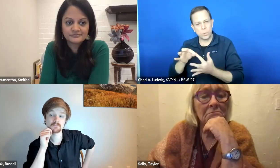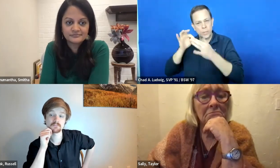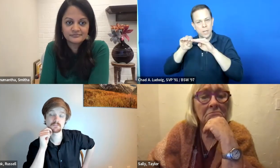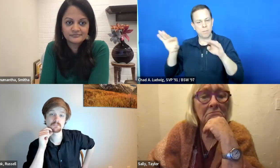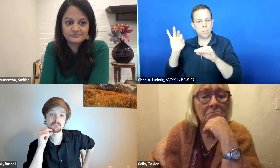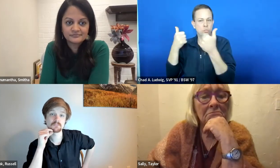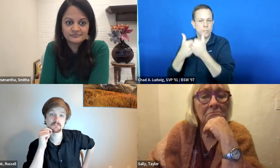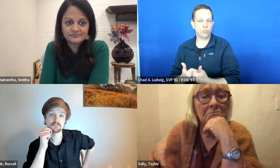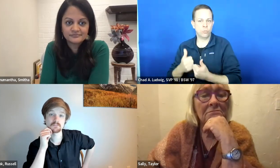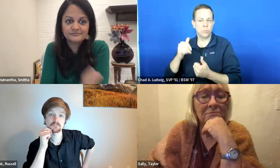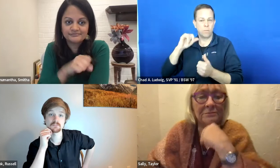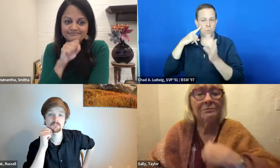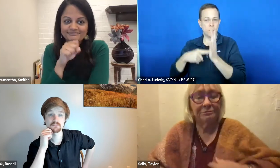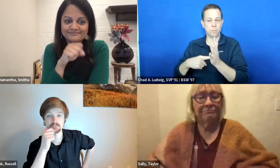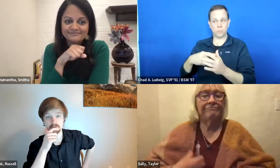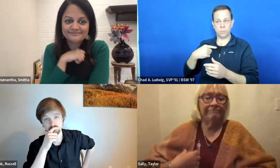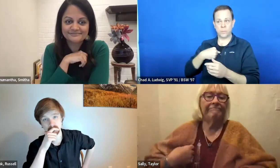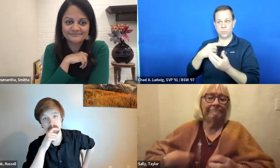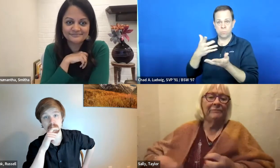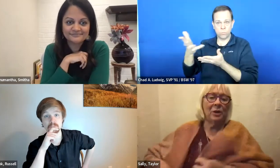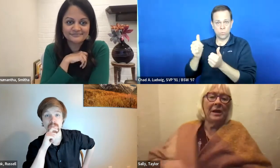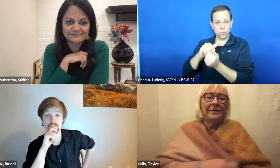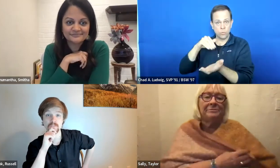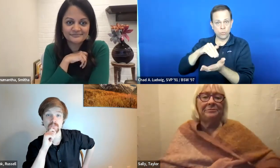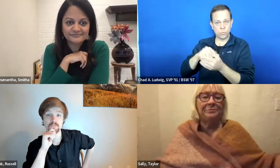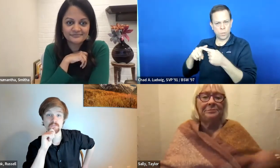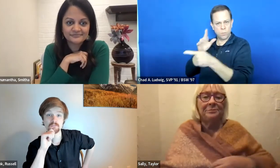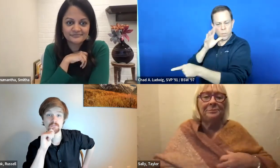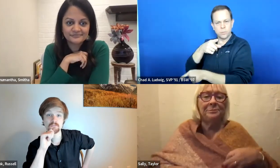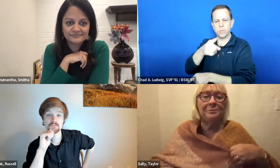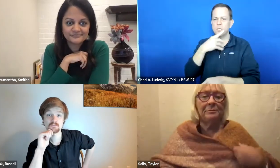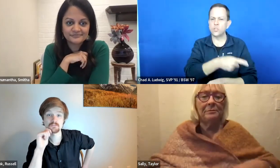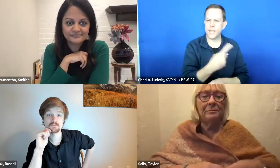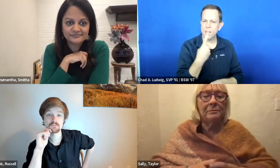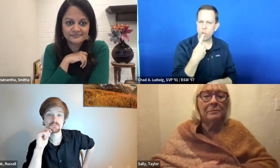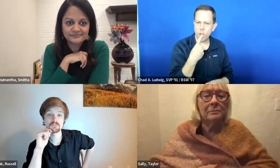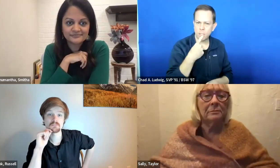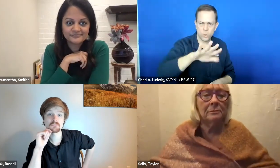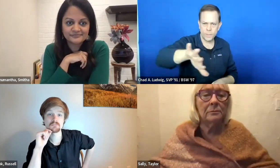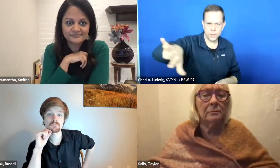for their hearing family members and loved ones. It's a challenge, you know, for me to talk with the doctor